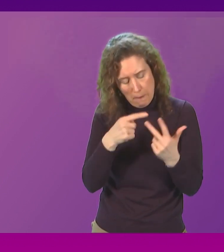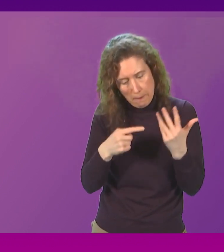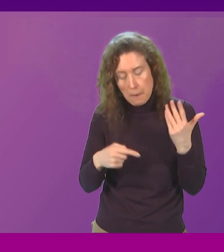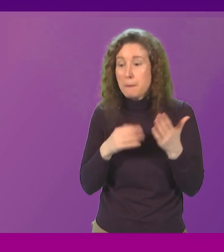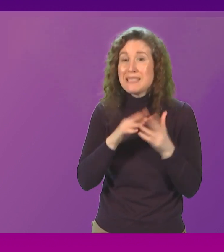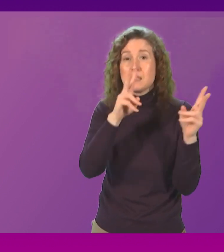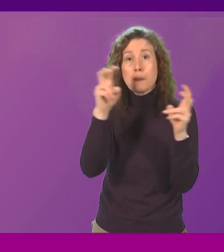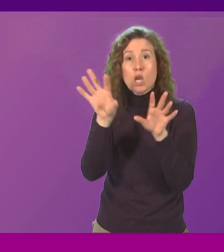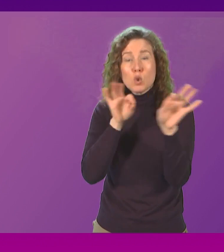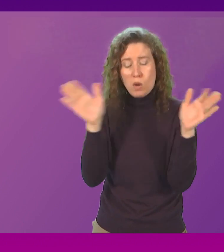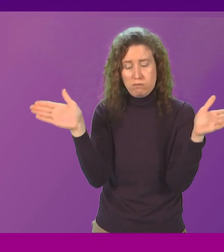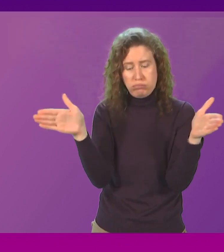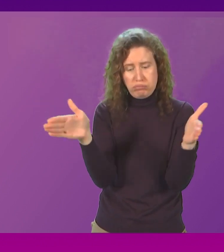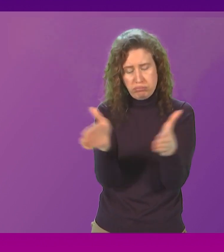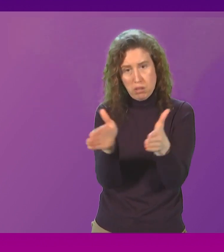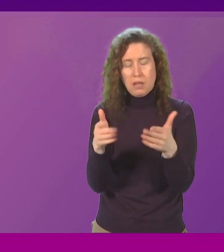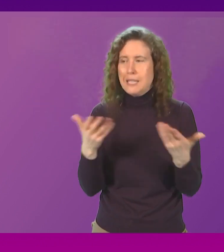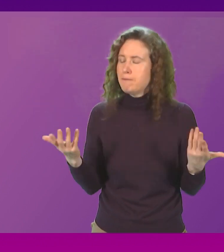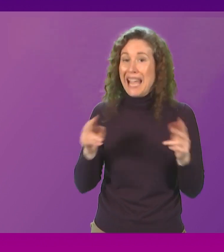choice; and Scotland plummeting down the international league tables.